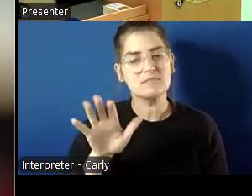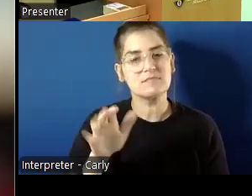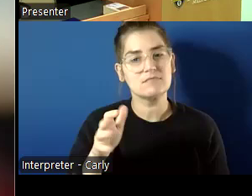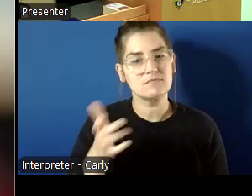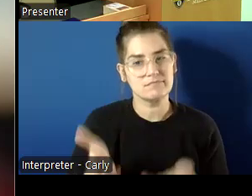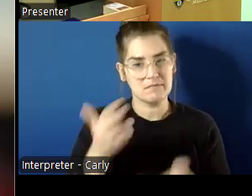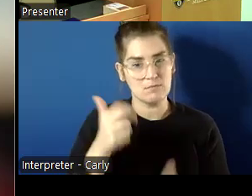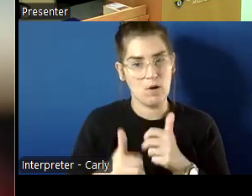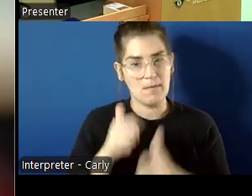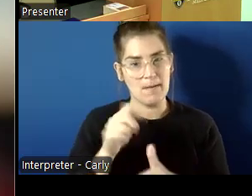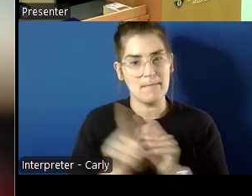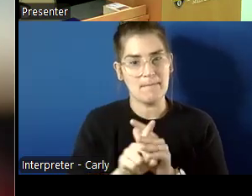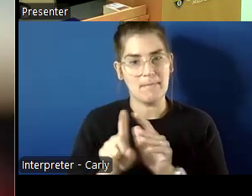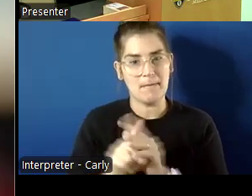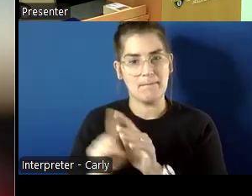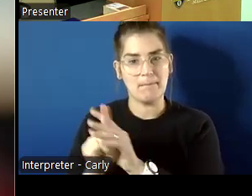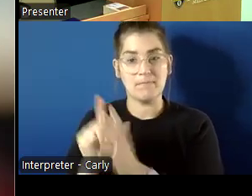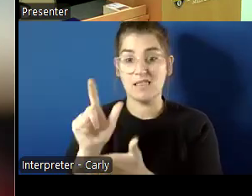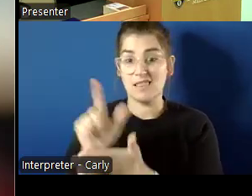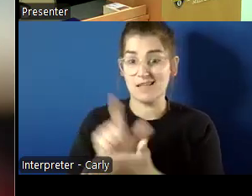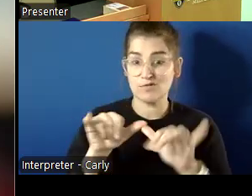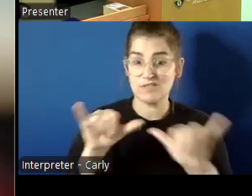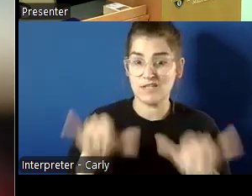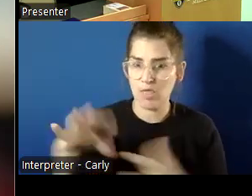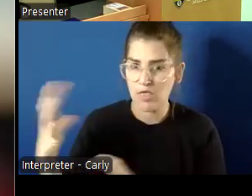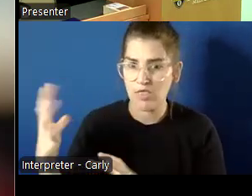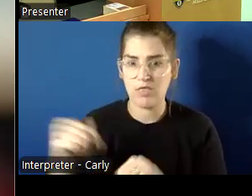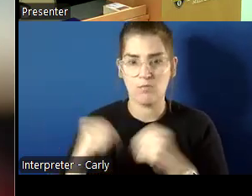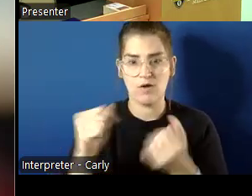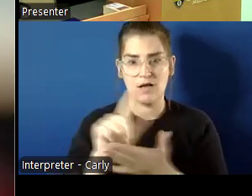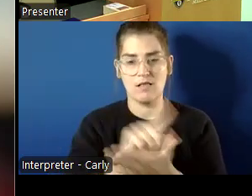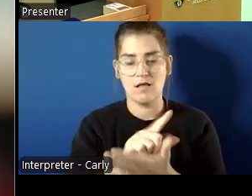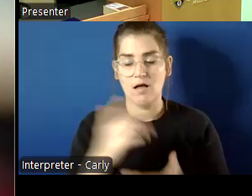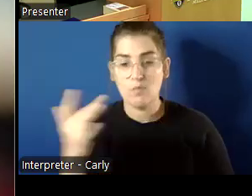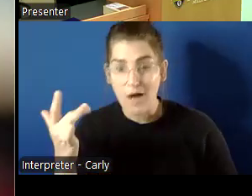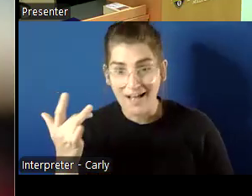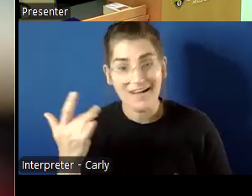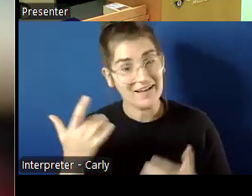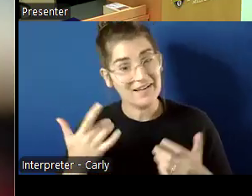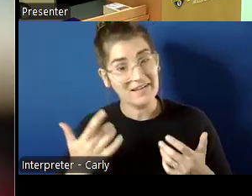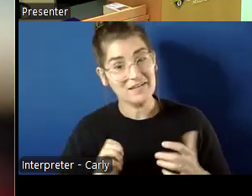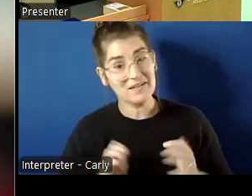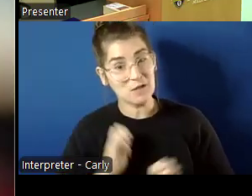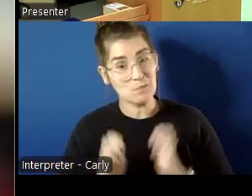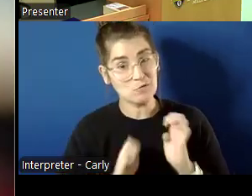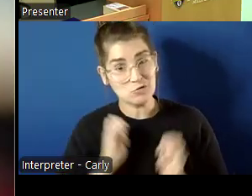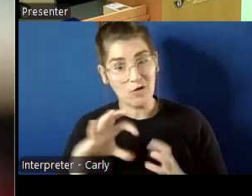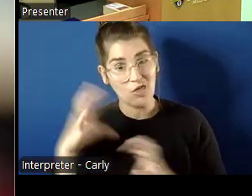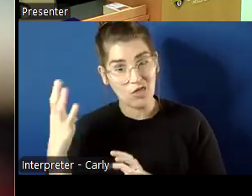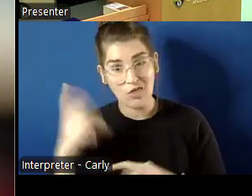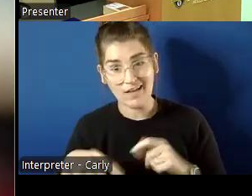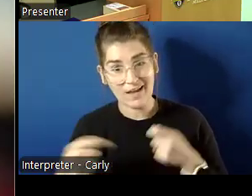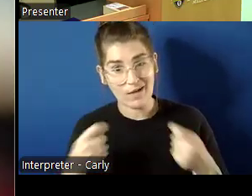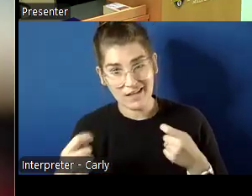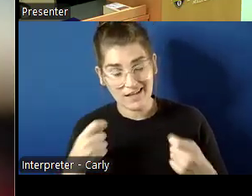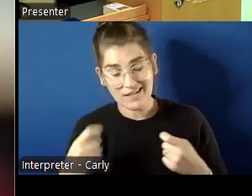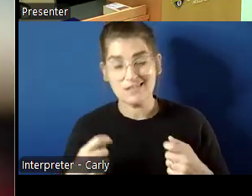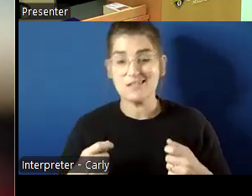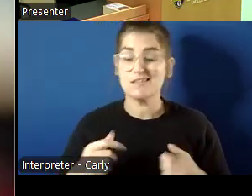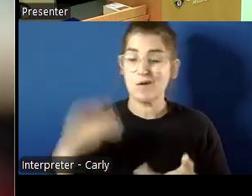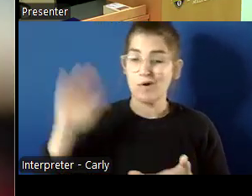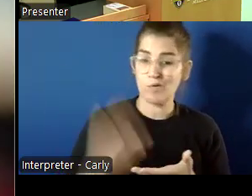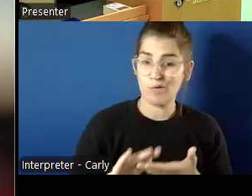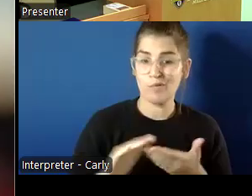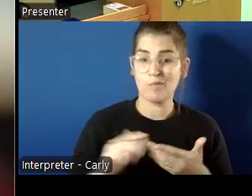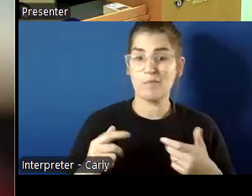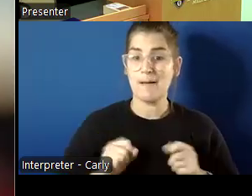problems with the legal system. Why? because of emotional dysregulation, poor impulse control,